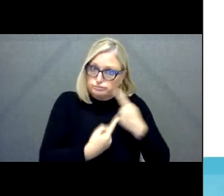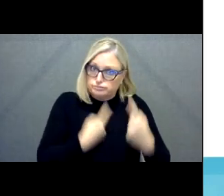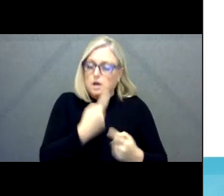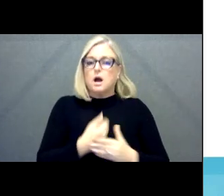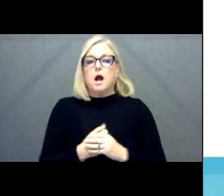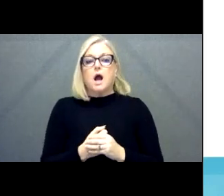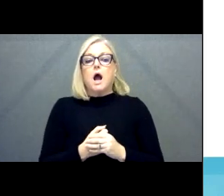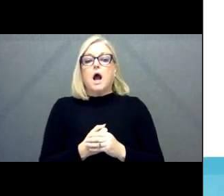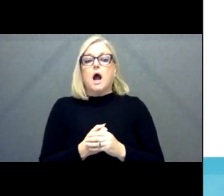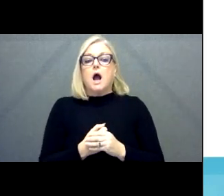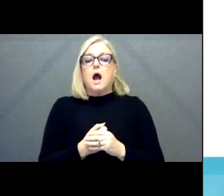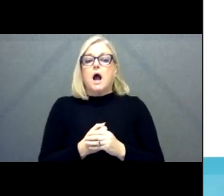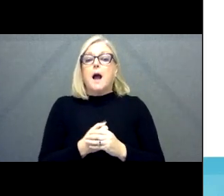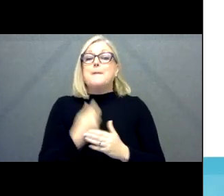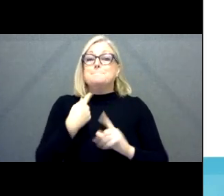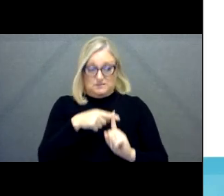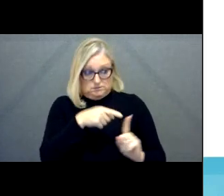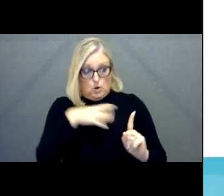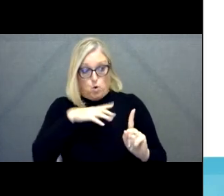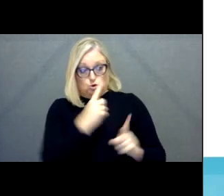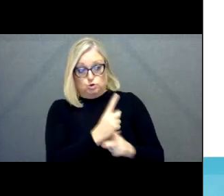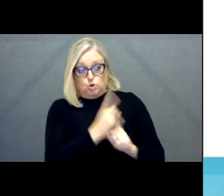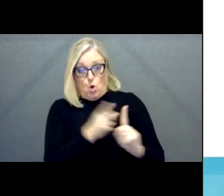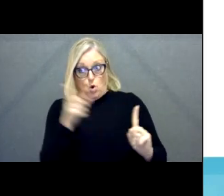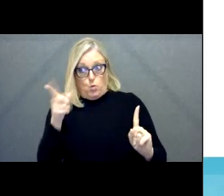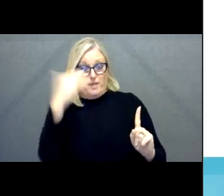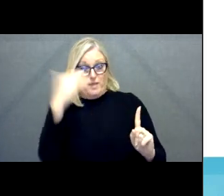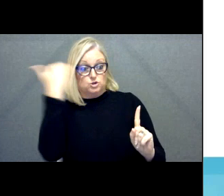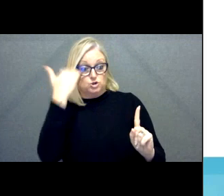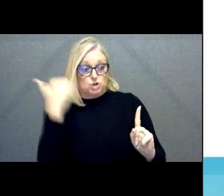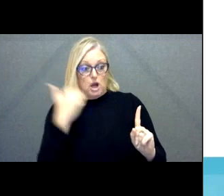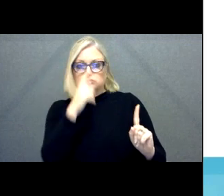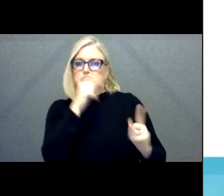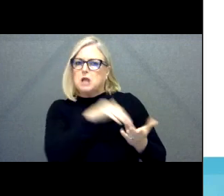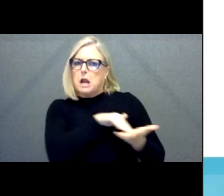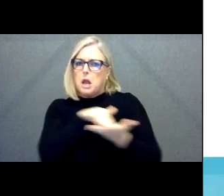magistrate providing general information and helping obviously with family members and